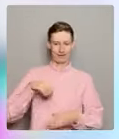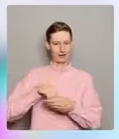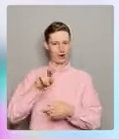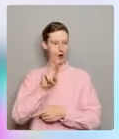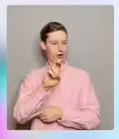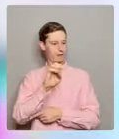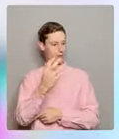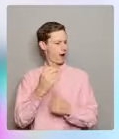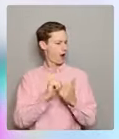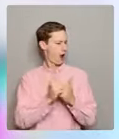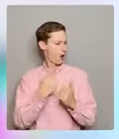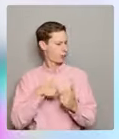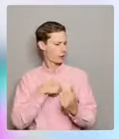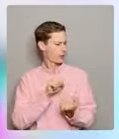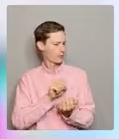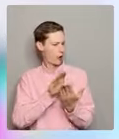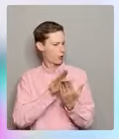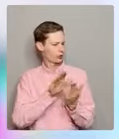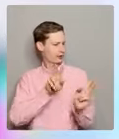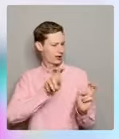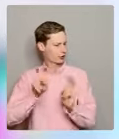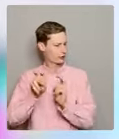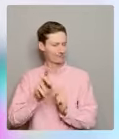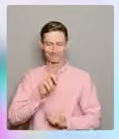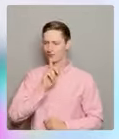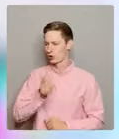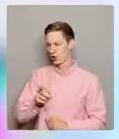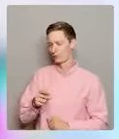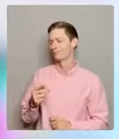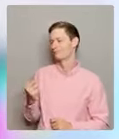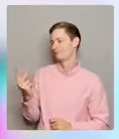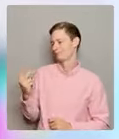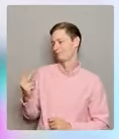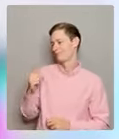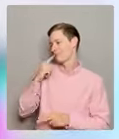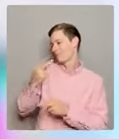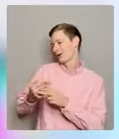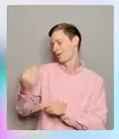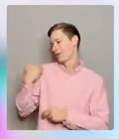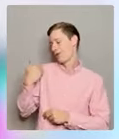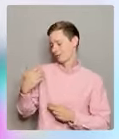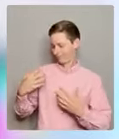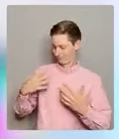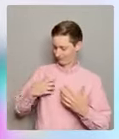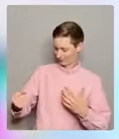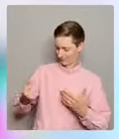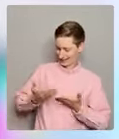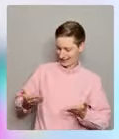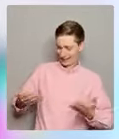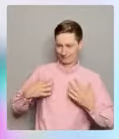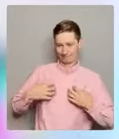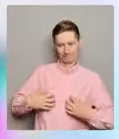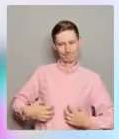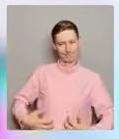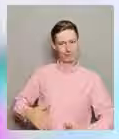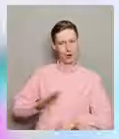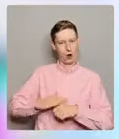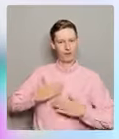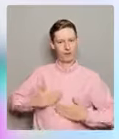of those holsters in RE 4 to kind of talk about how we approached this issue. Yeah, of course. You know, you and I were talking earlier about grabbing items off these holsters on your body,